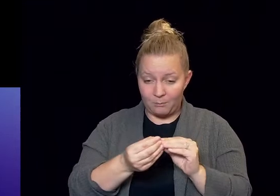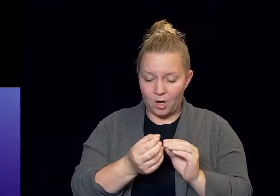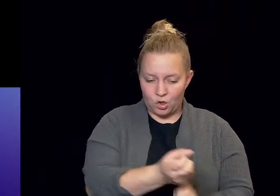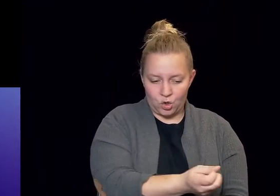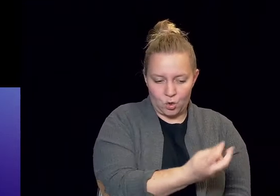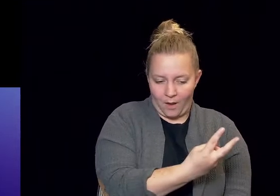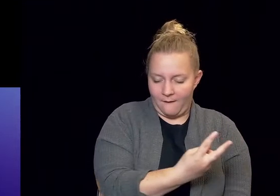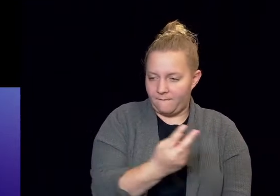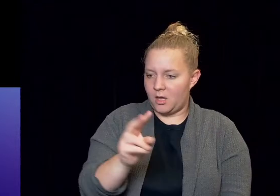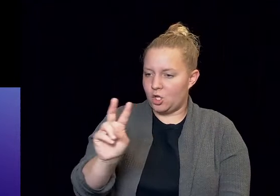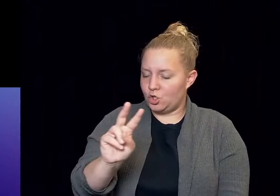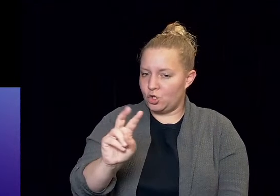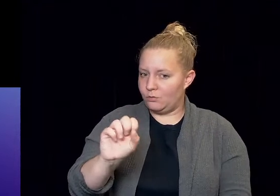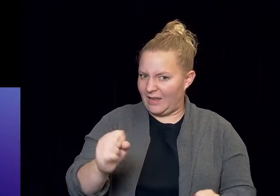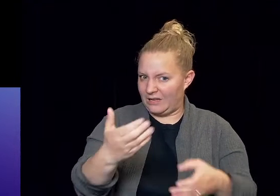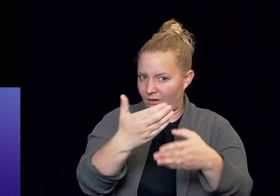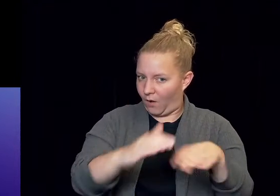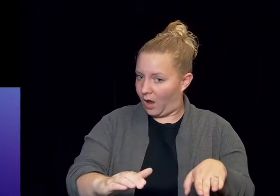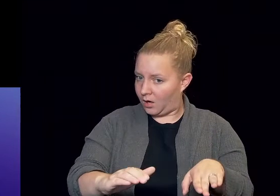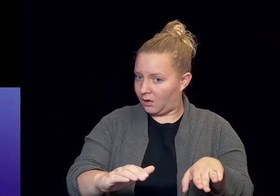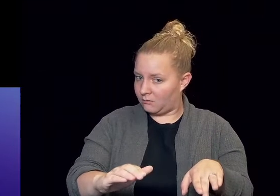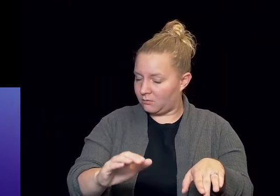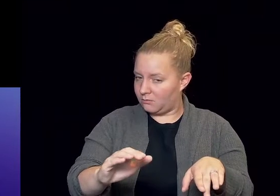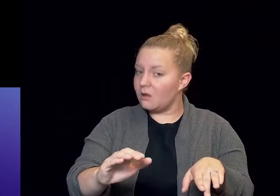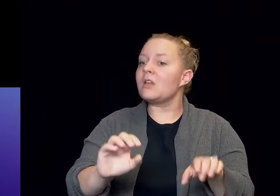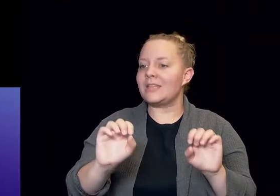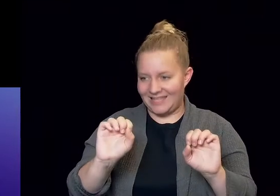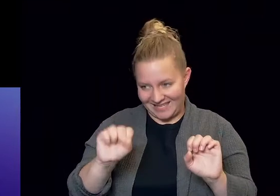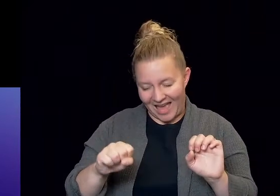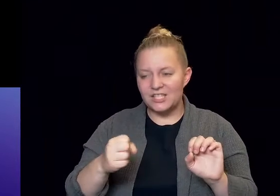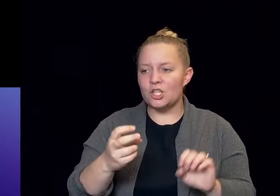And the answer is yes. So right here, I know that 2 goes into both of these. So, I can actually divide